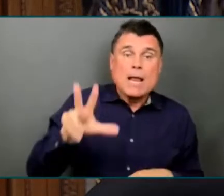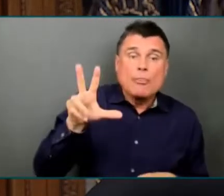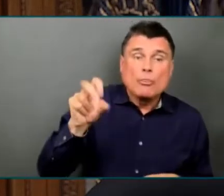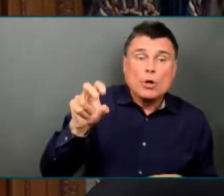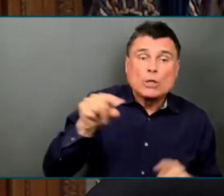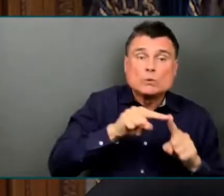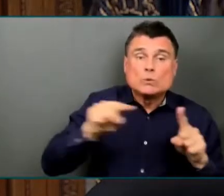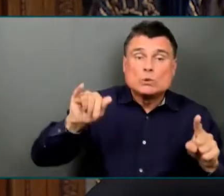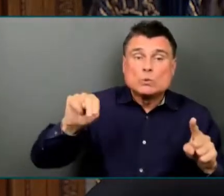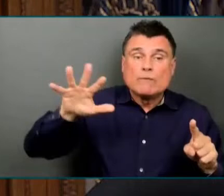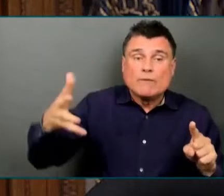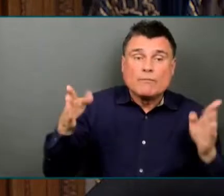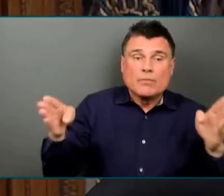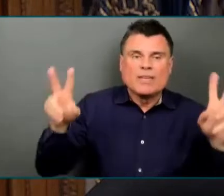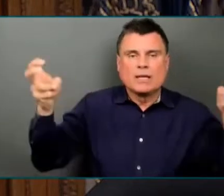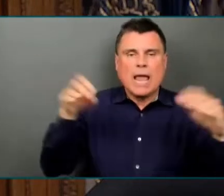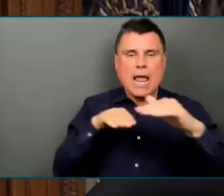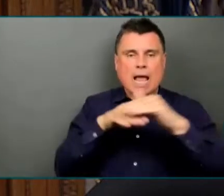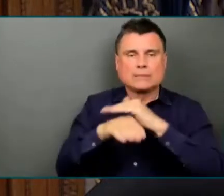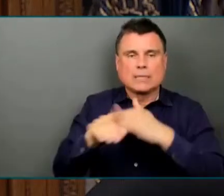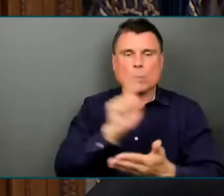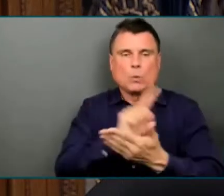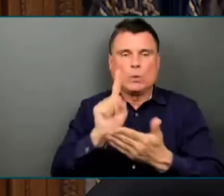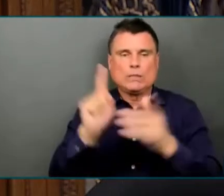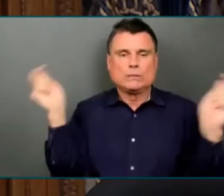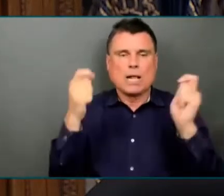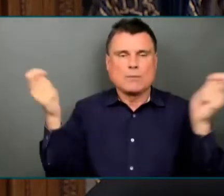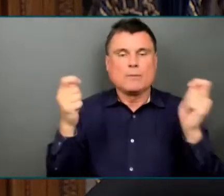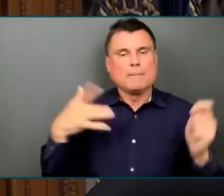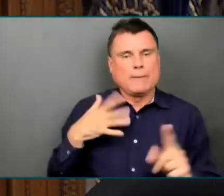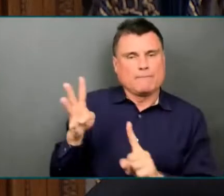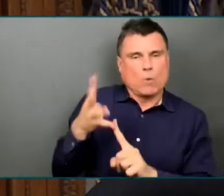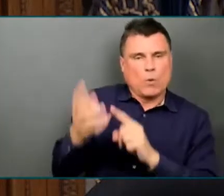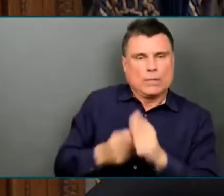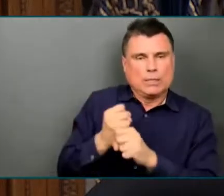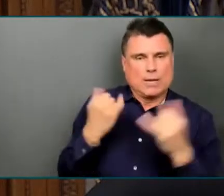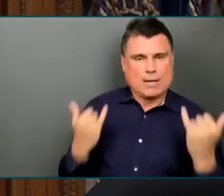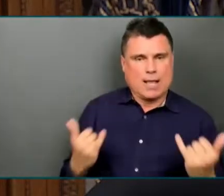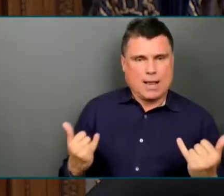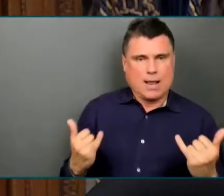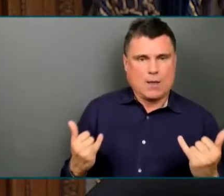Week is an opportunity to celebrate the valuable contributions of British Columbians